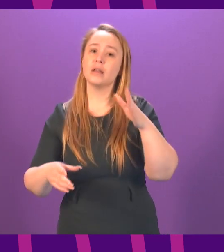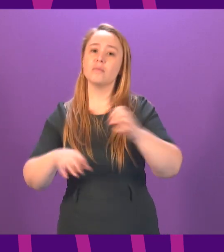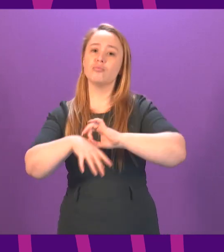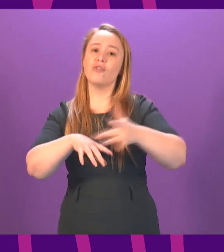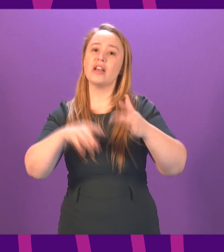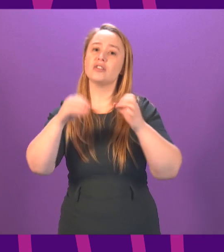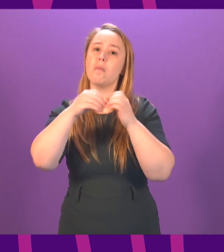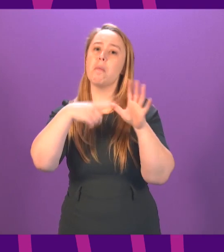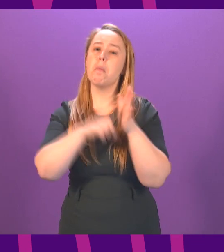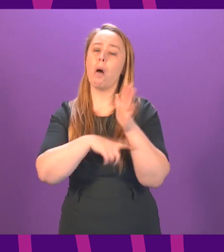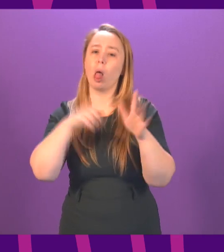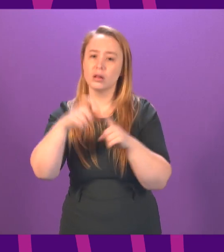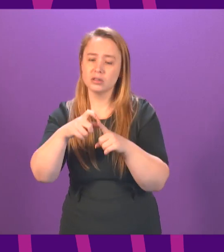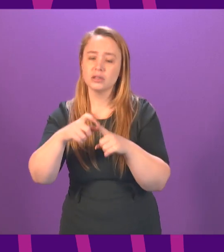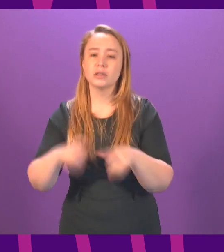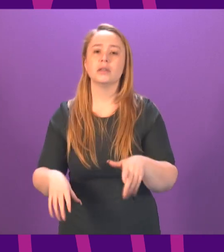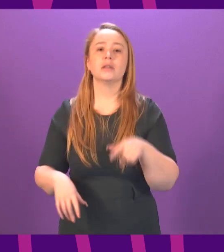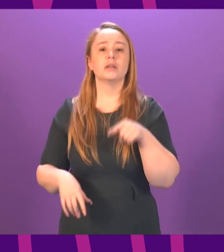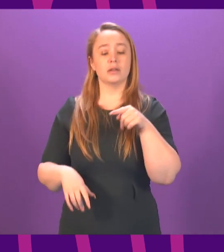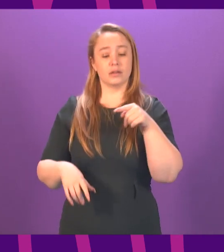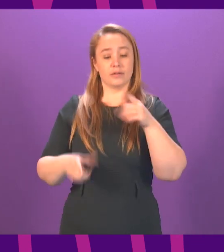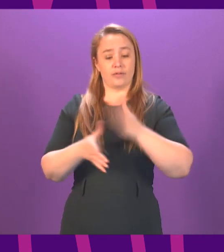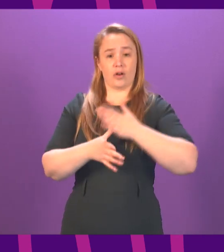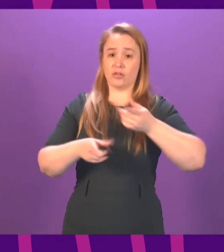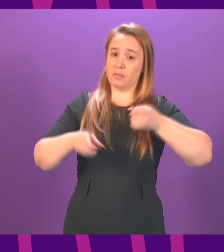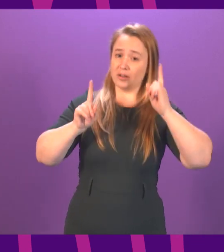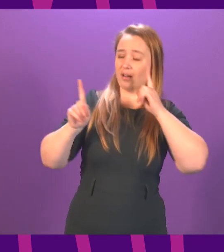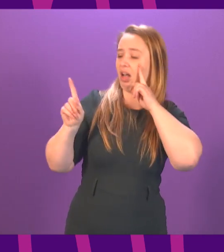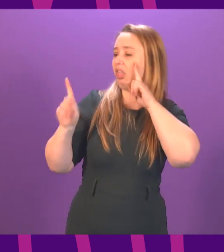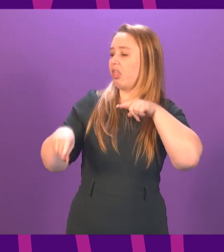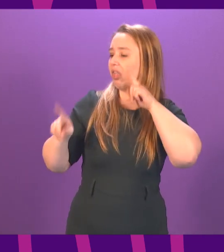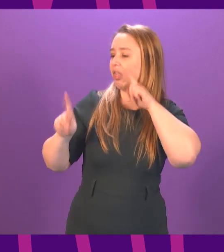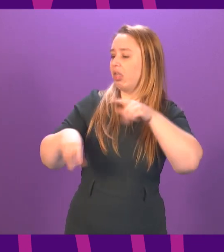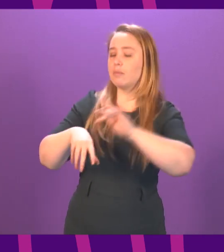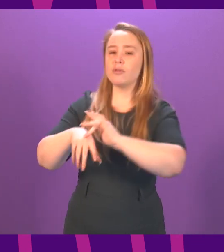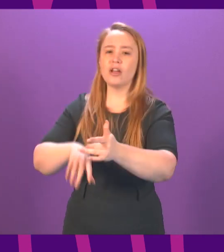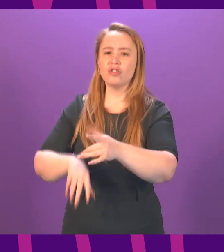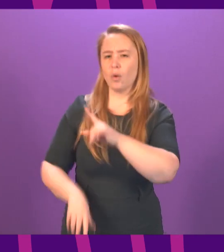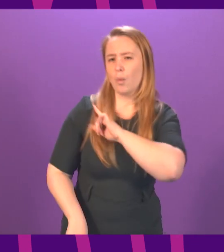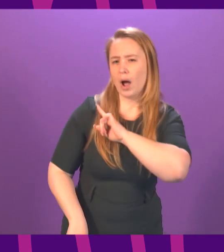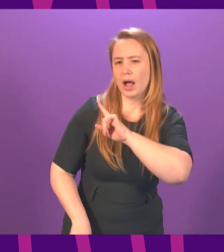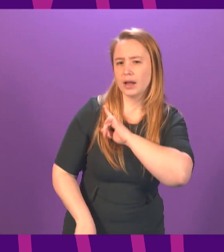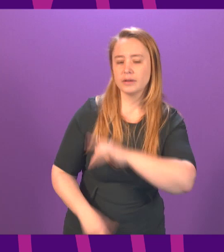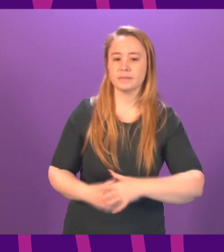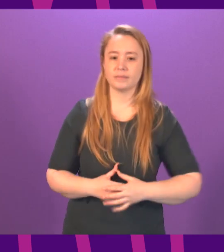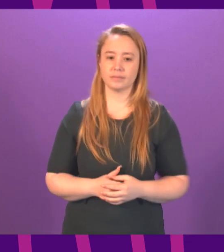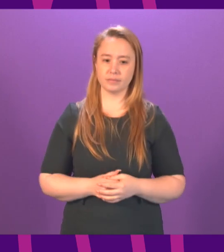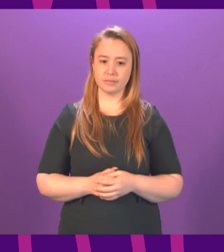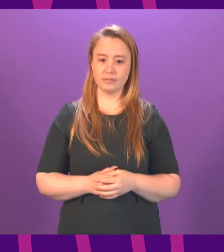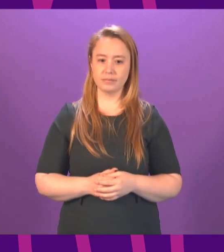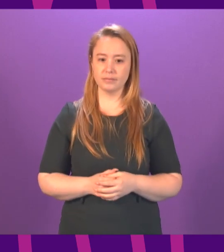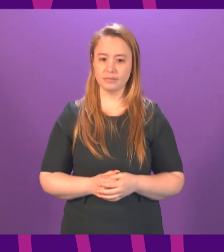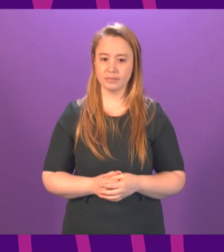is the First Minister ignoring the advice of such a professor? The First Minister: I am not ignoring her. I have huge respect for